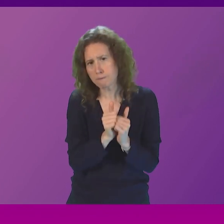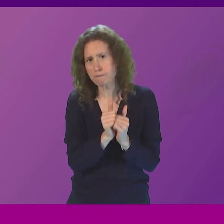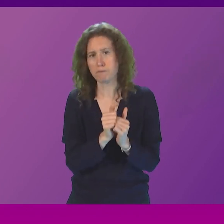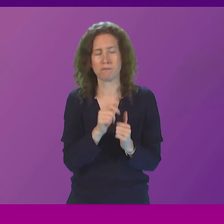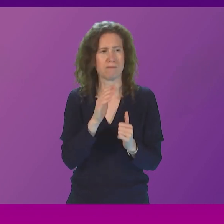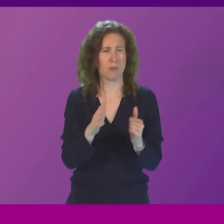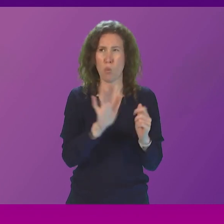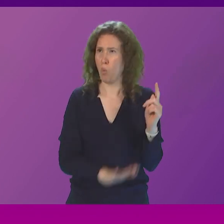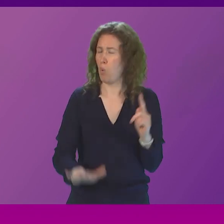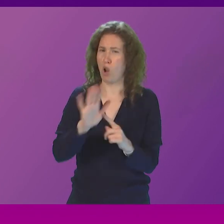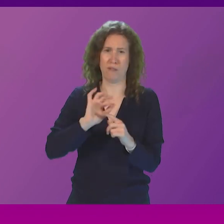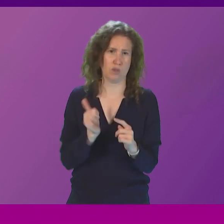and breadth of Scotland.